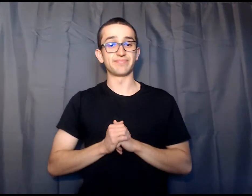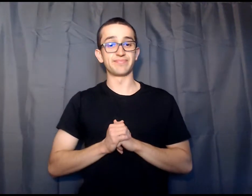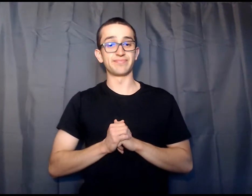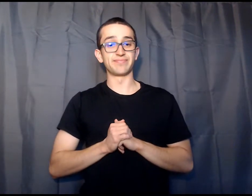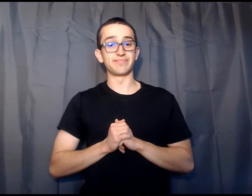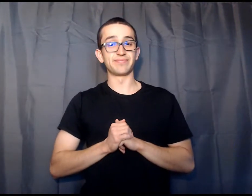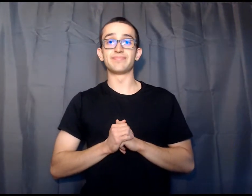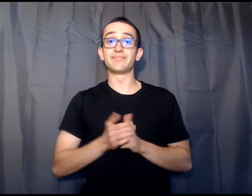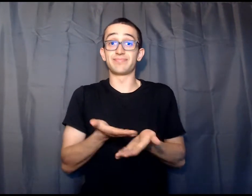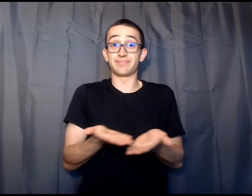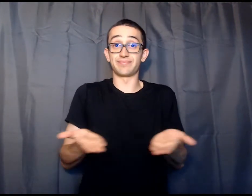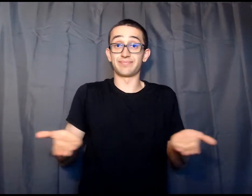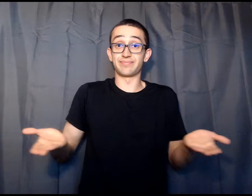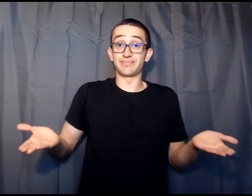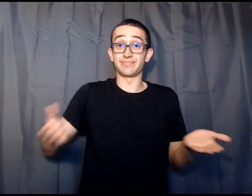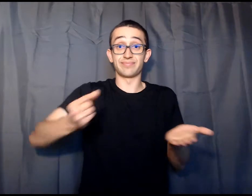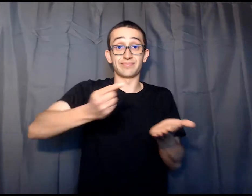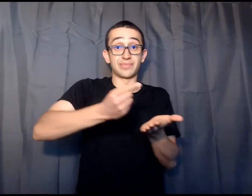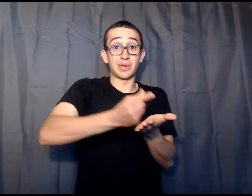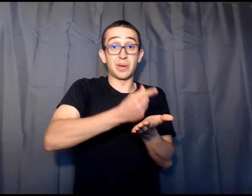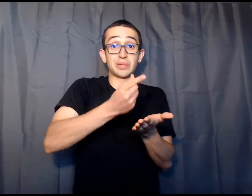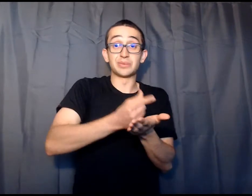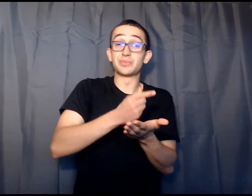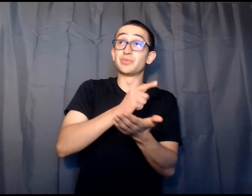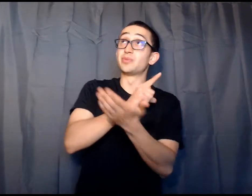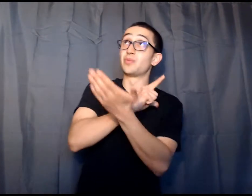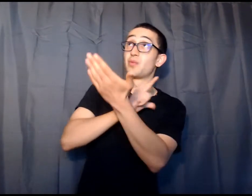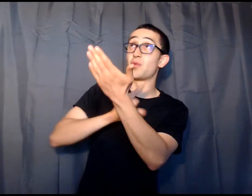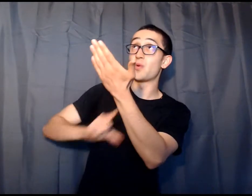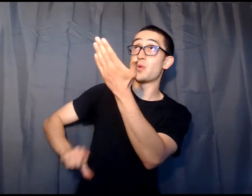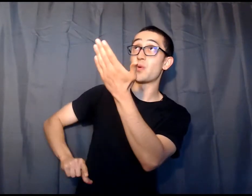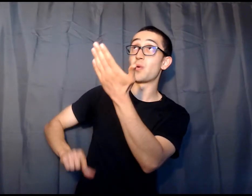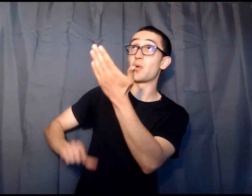The Gospel of the Lord.